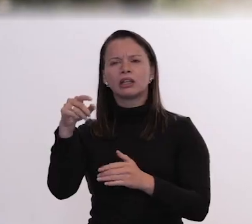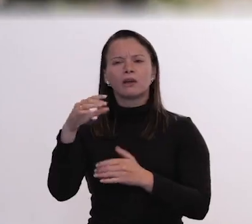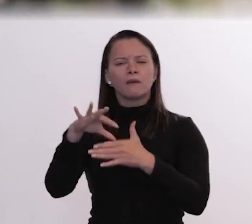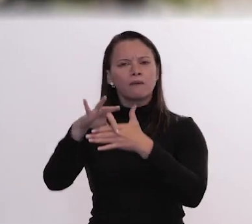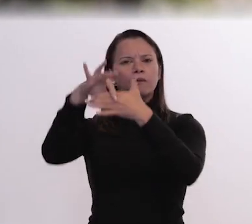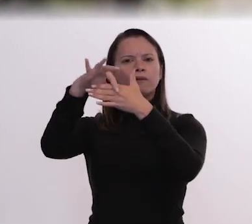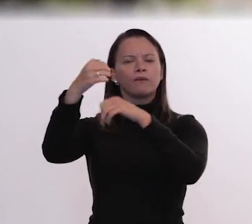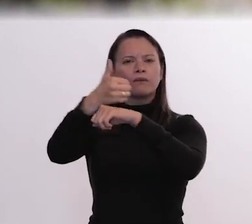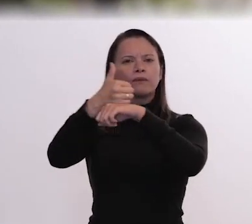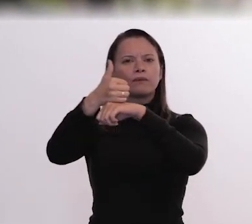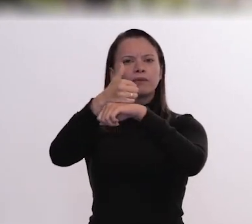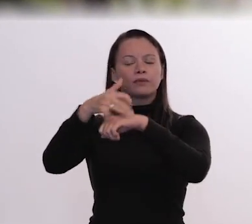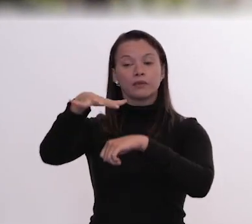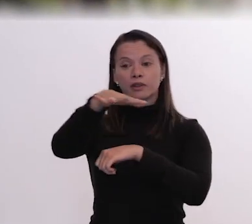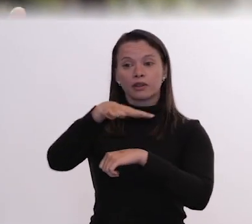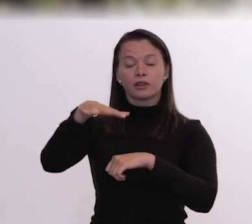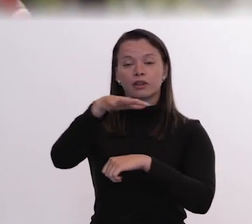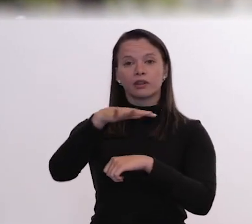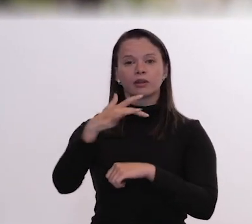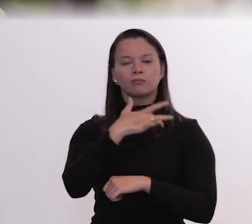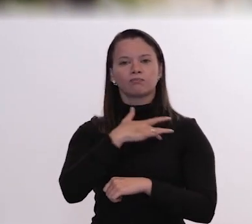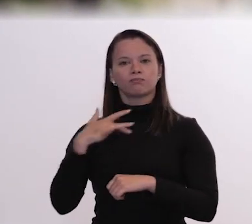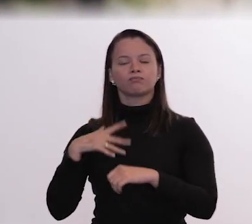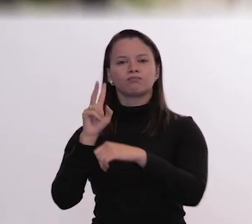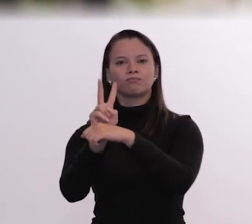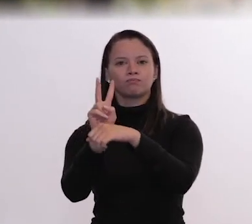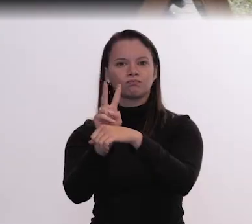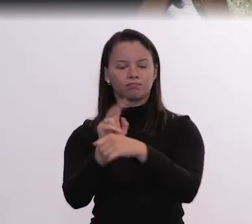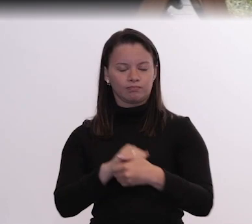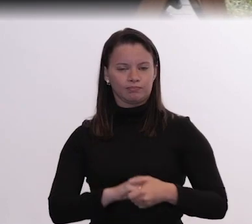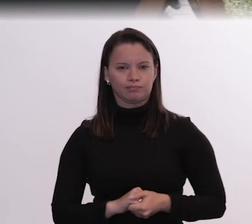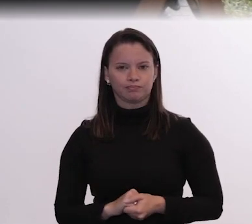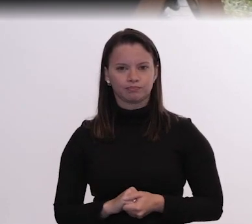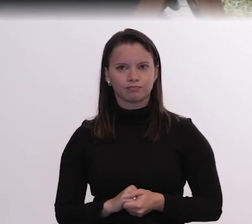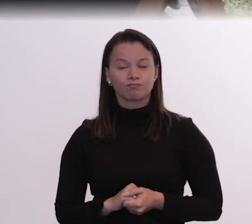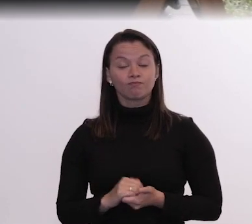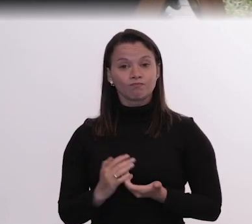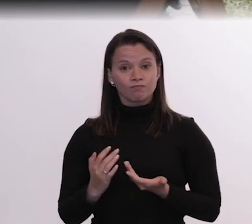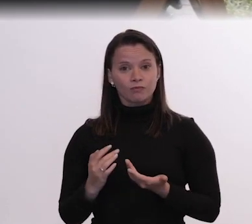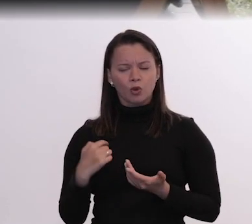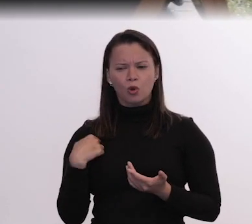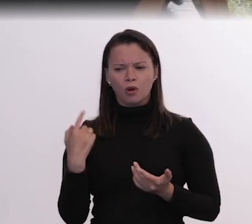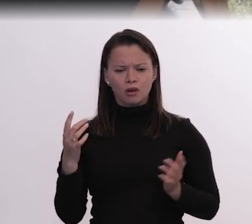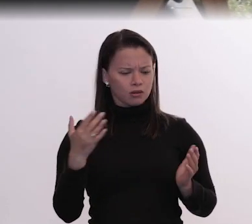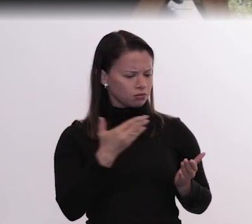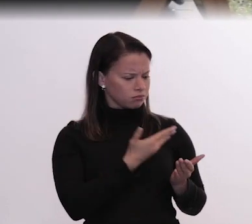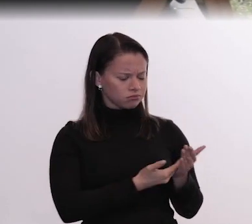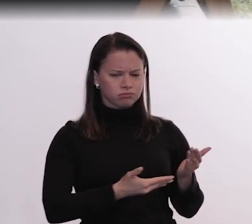It reminds me, in that line with what we lost, of this disconnection that has been occurring